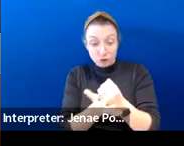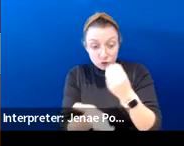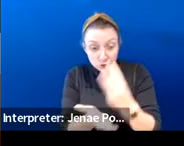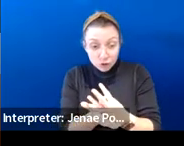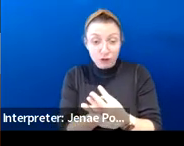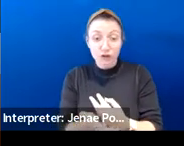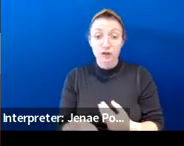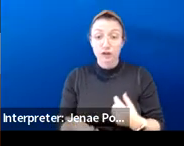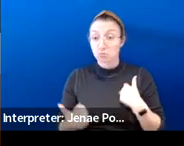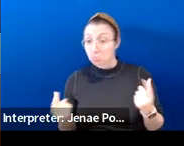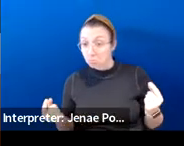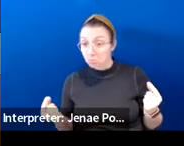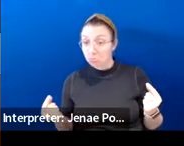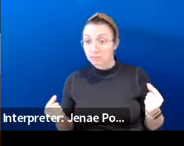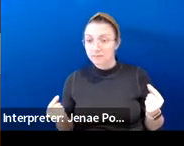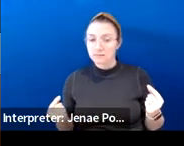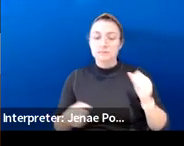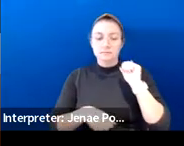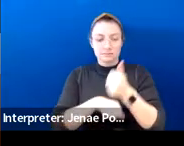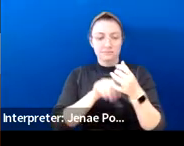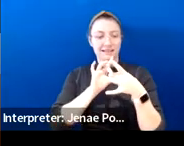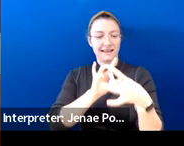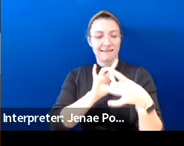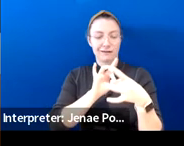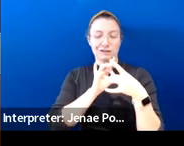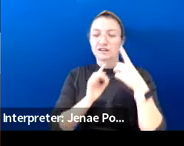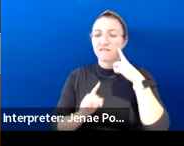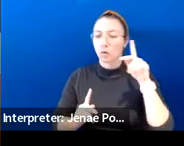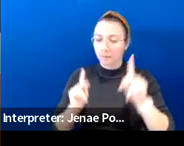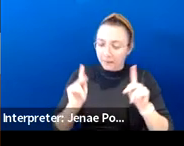is creating connections for the people and clients that you serve.